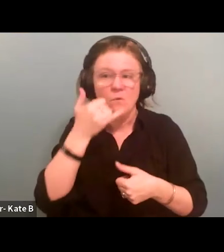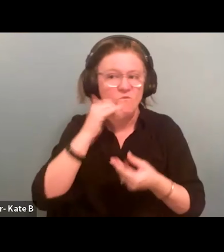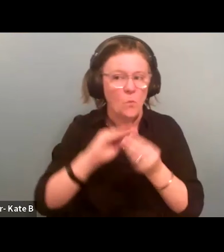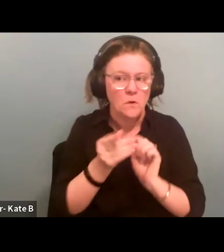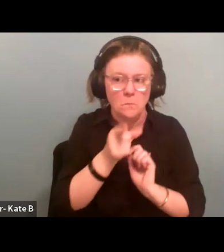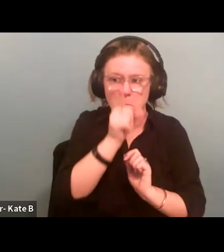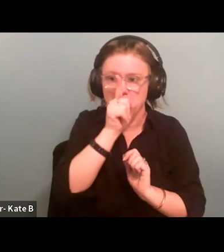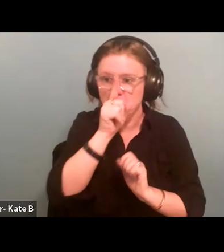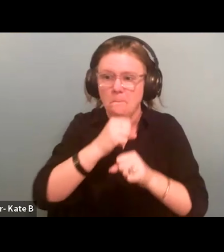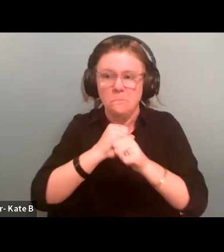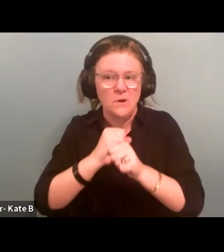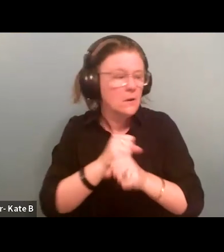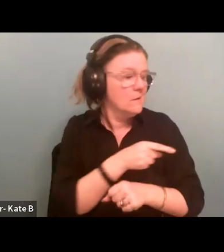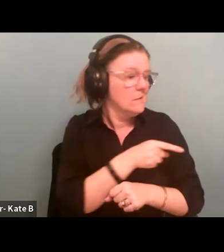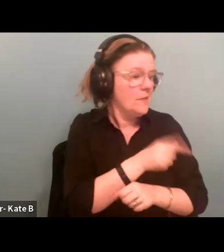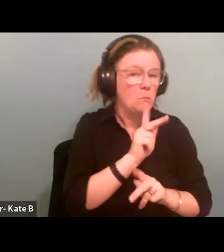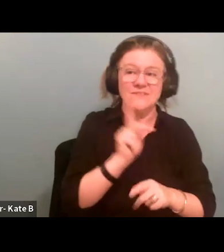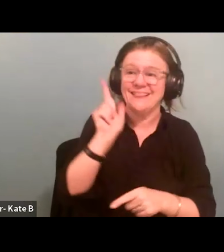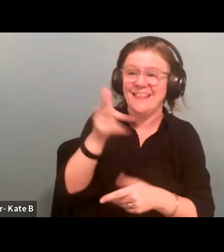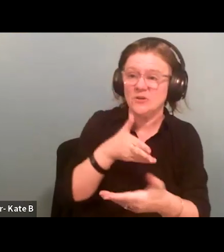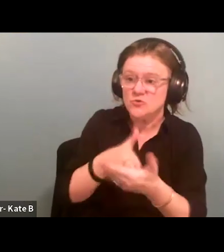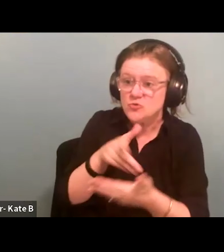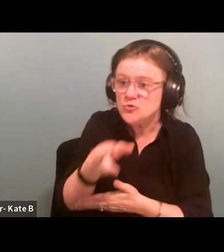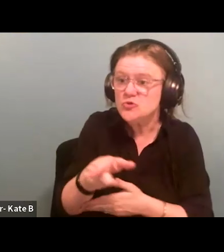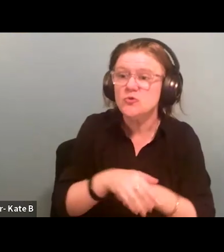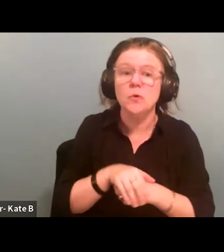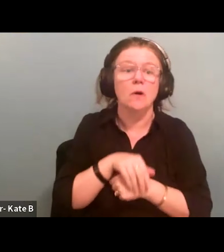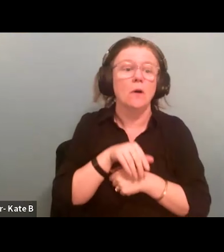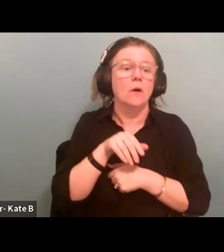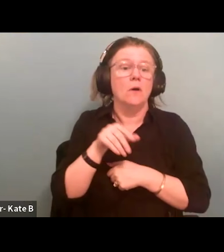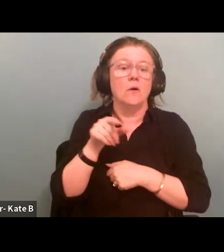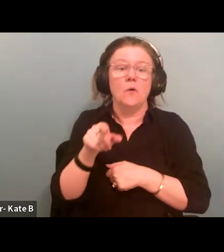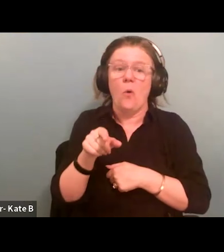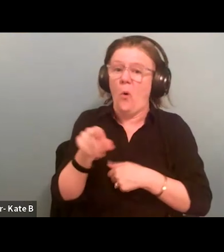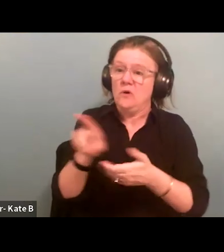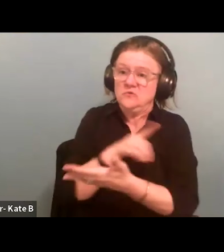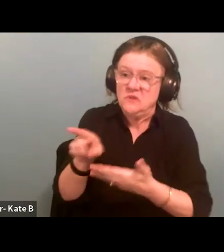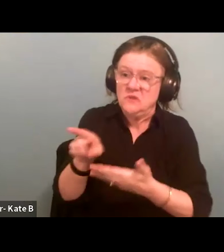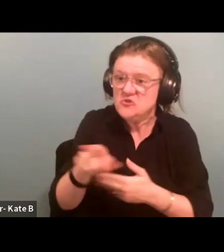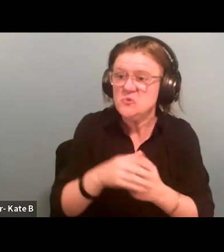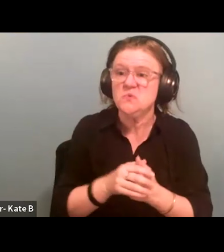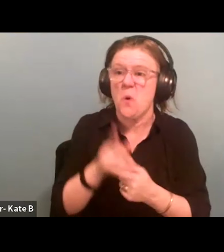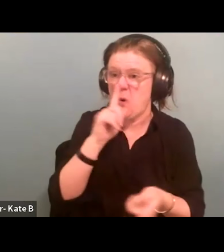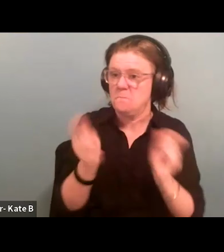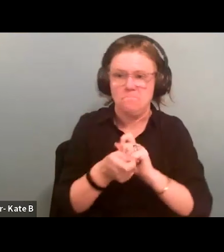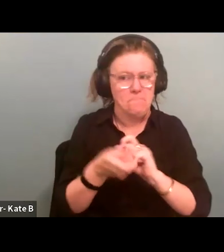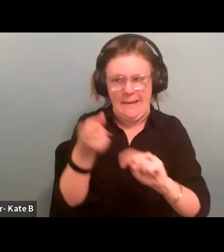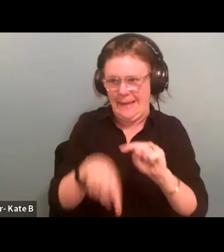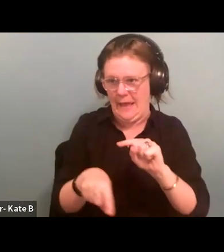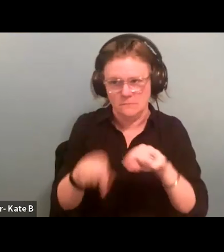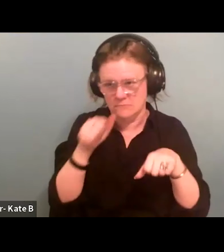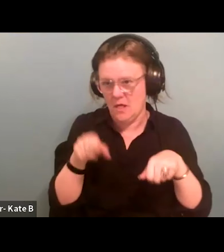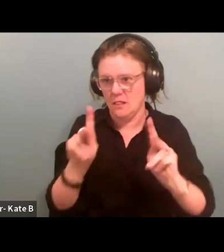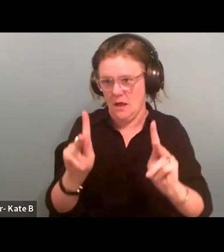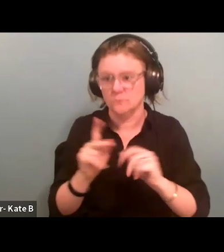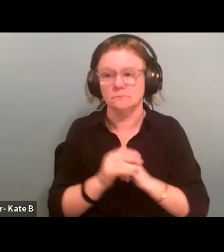protected from any kind of report that you make under the law. So it's very important so that people don't feel